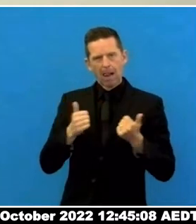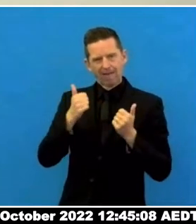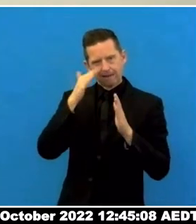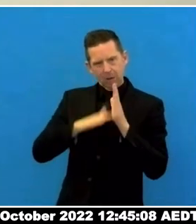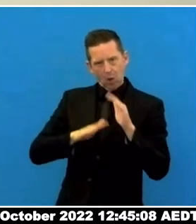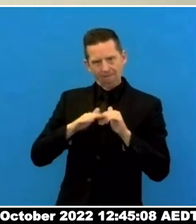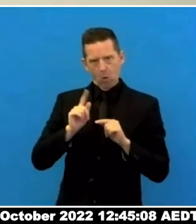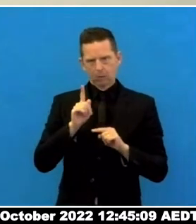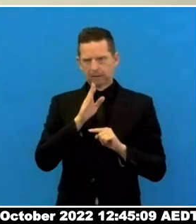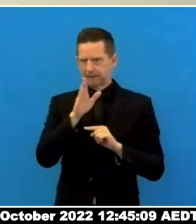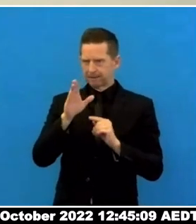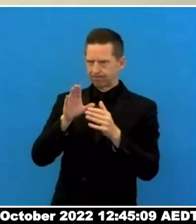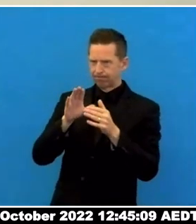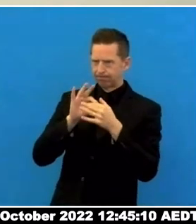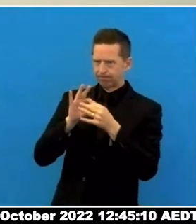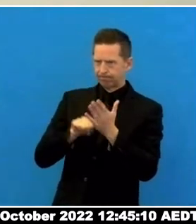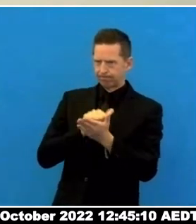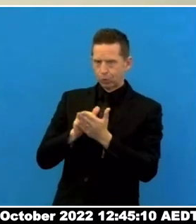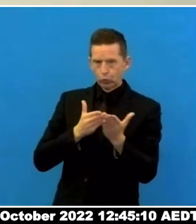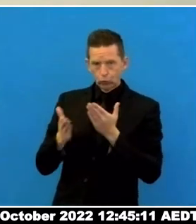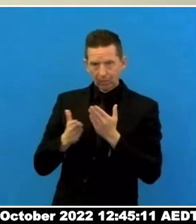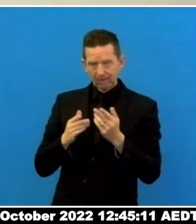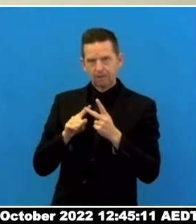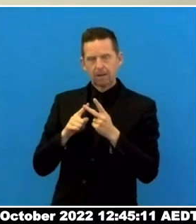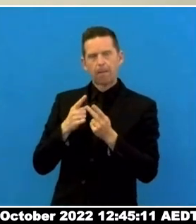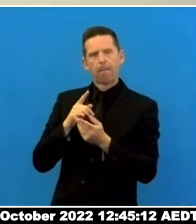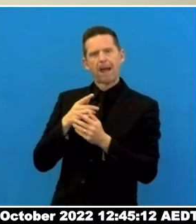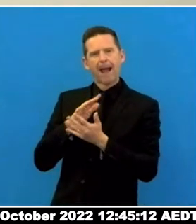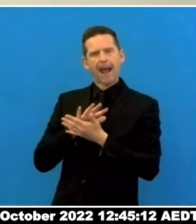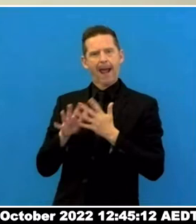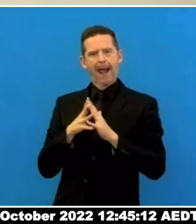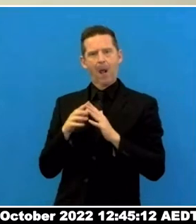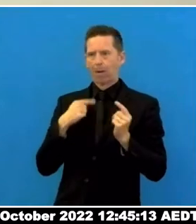and the capacity to navigate the health settlement disability service system.